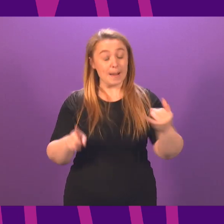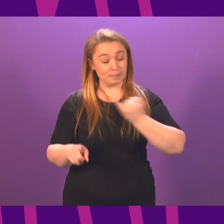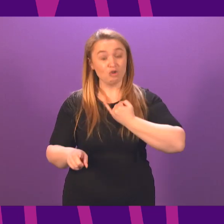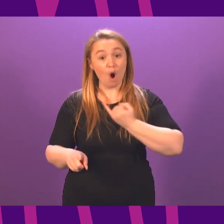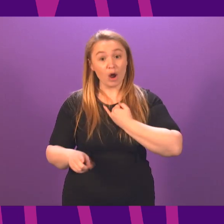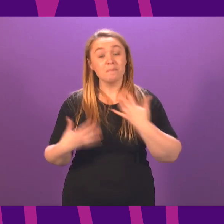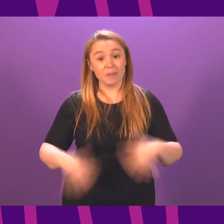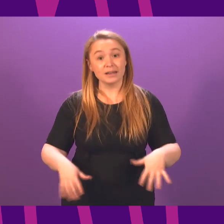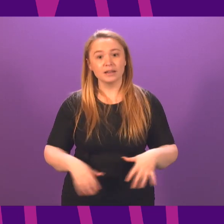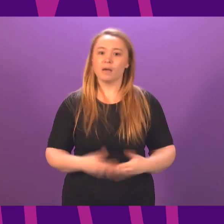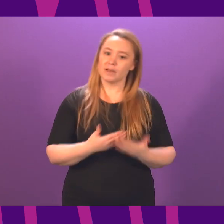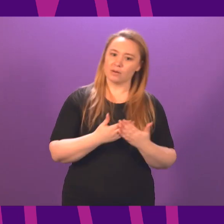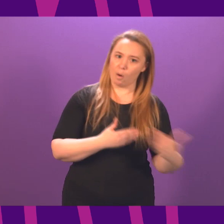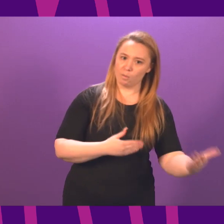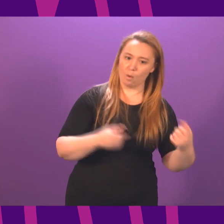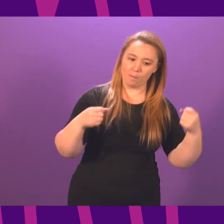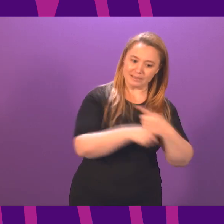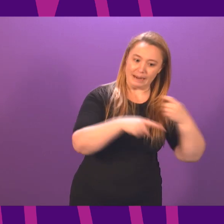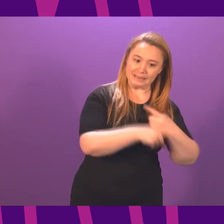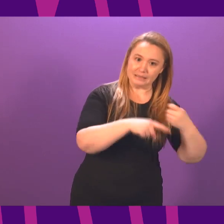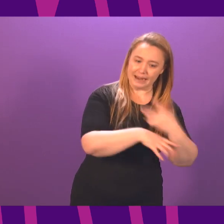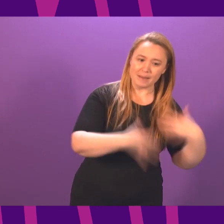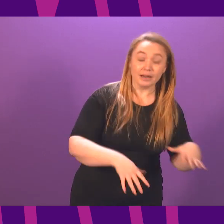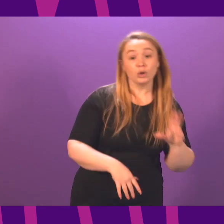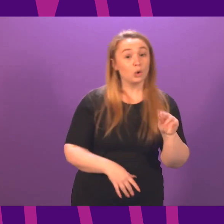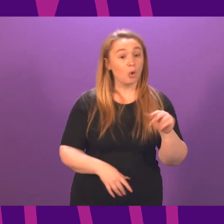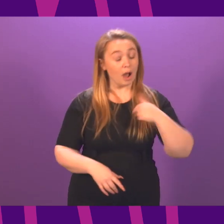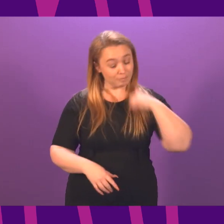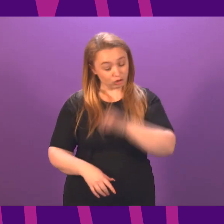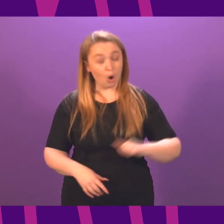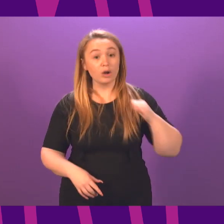we have made more but because we have been up front in conceding that we have made them.